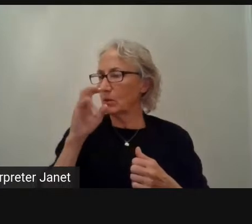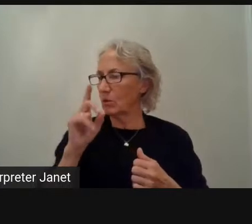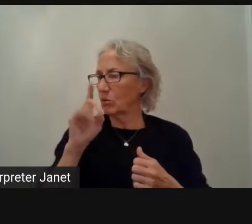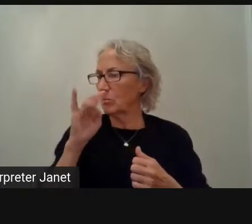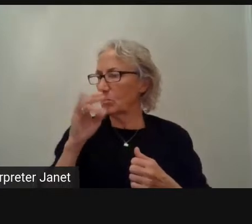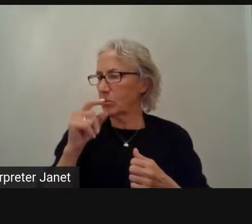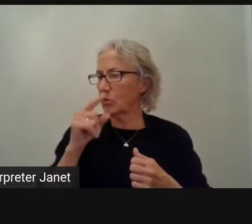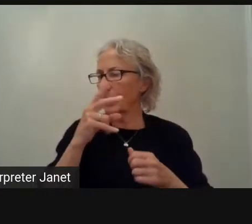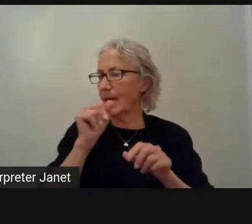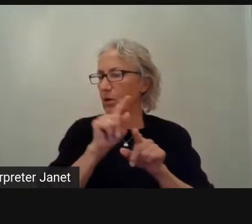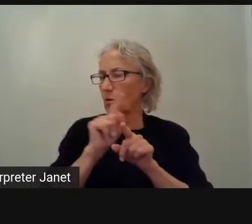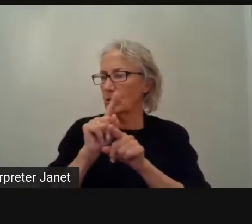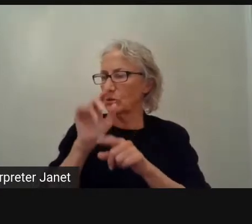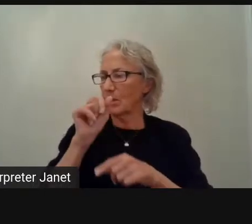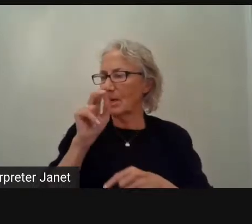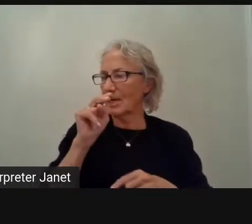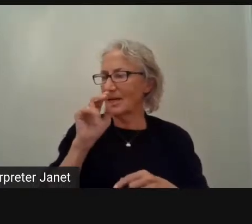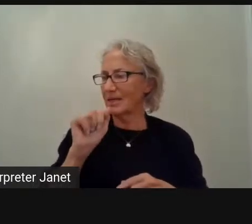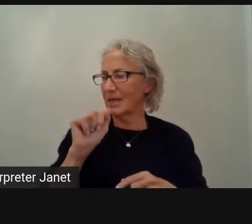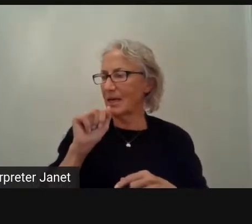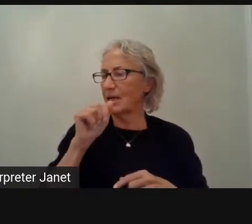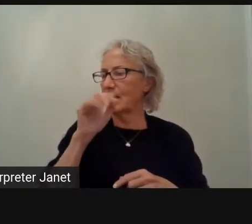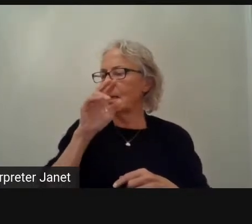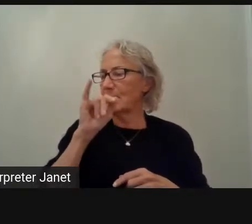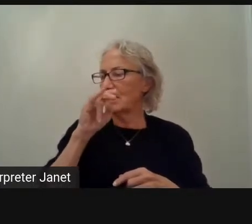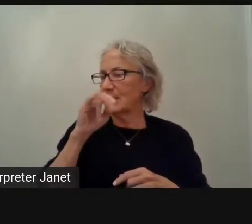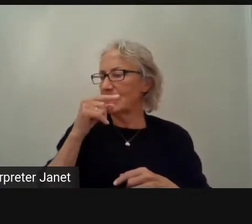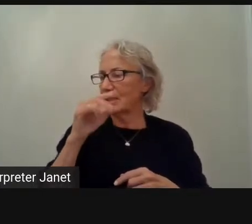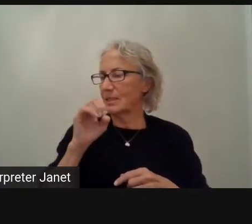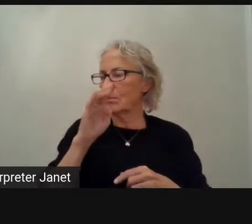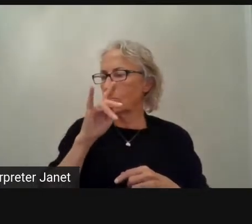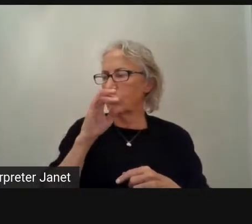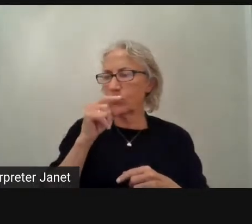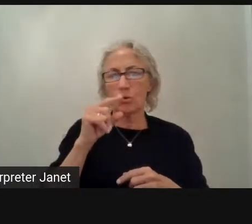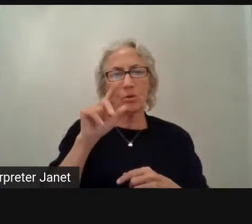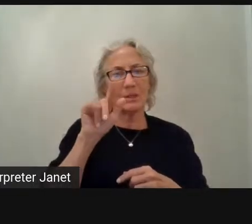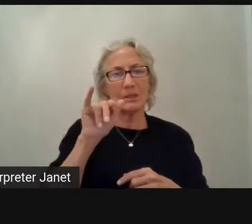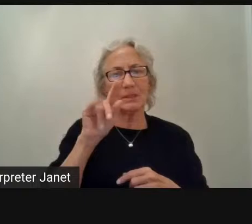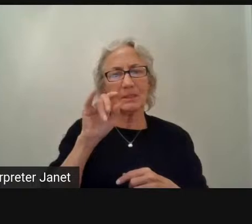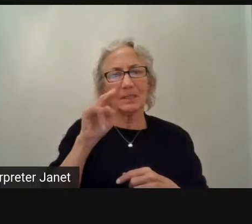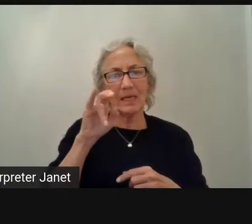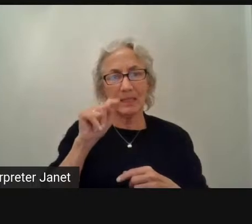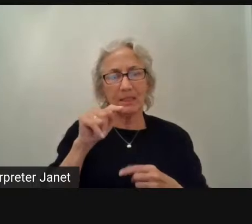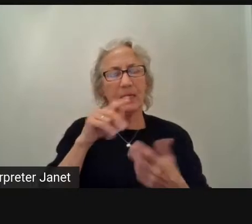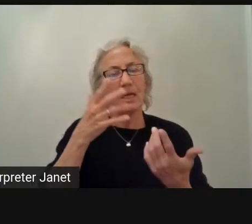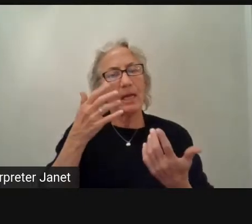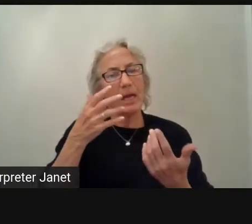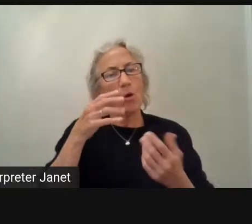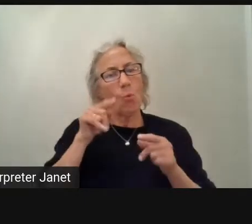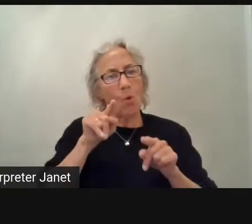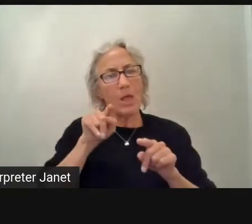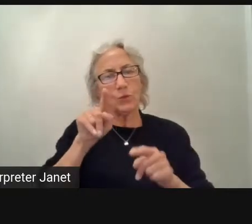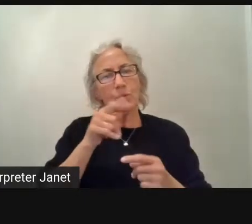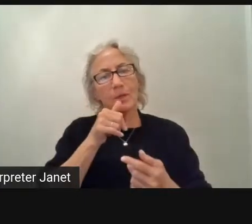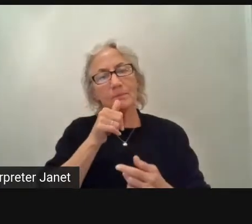The next session is on designing a webpage for the institute for the blind and visually impaired with Ole only and and Anna at 10:00 a.m.